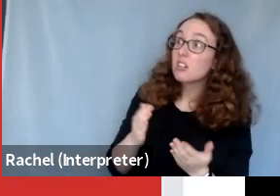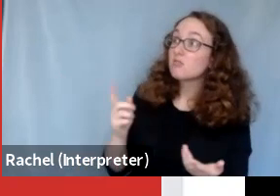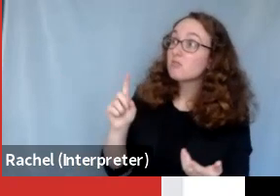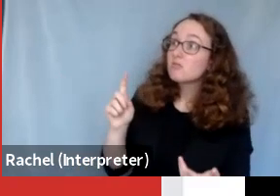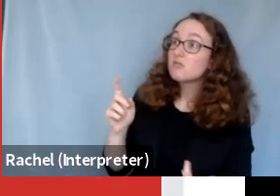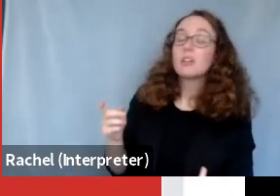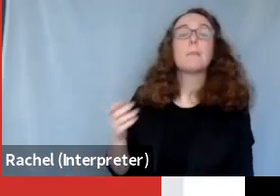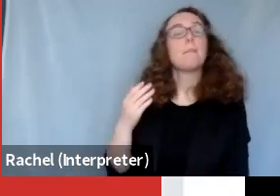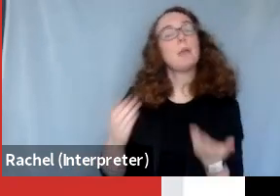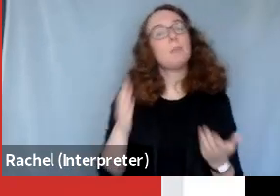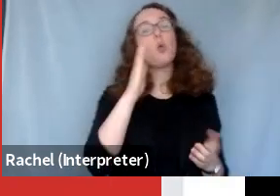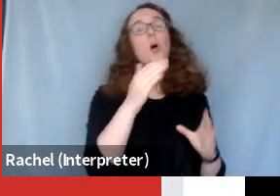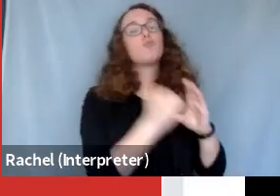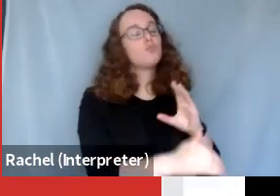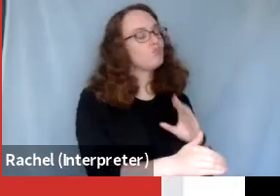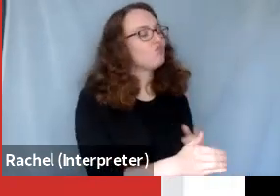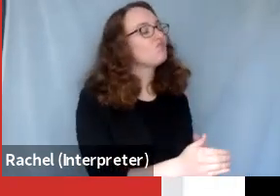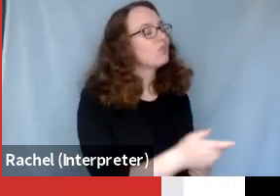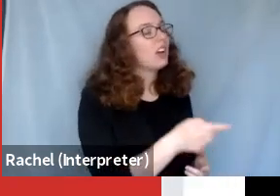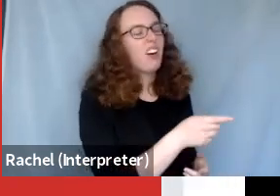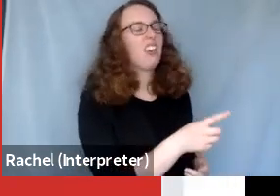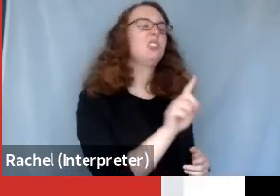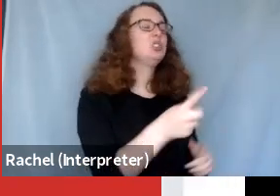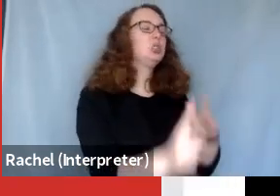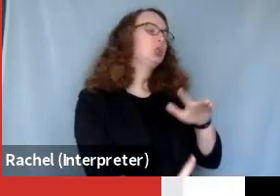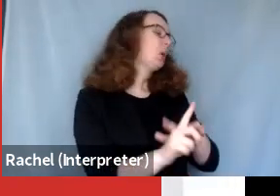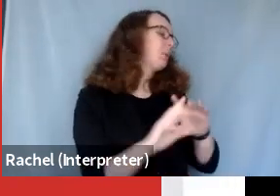one and they'll most likely give you direction.